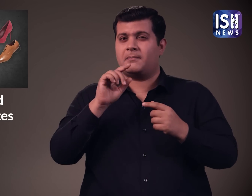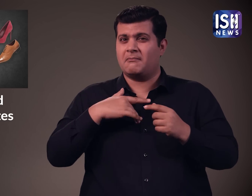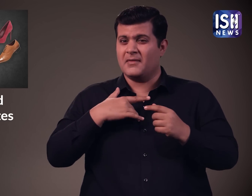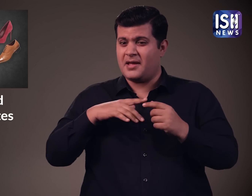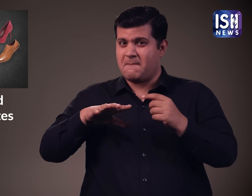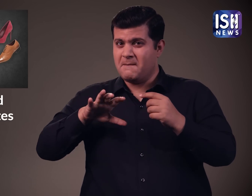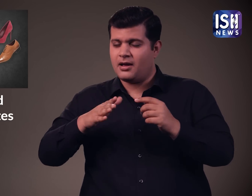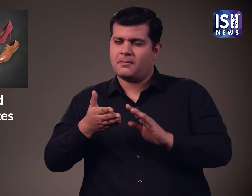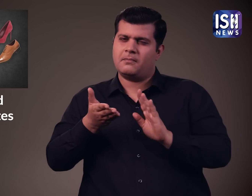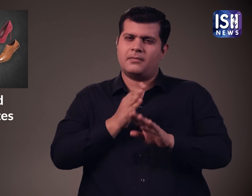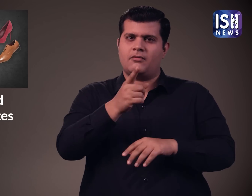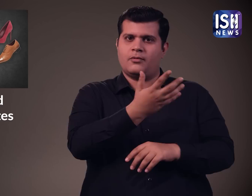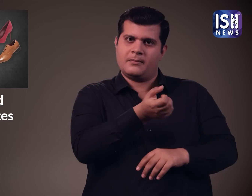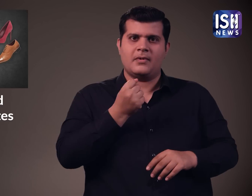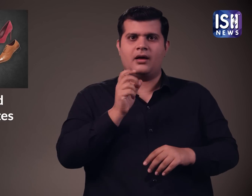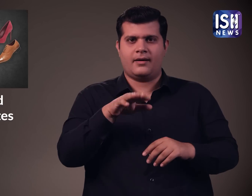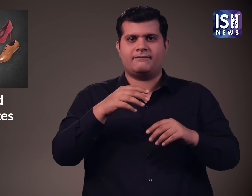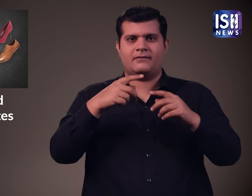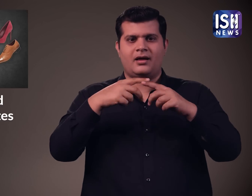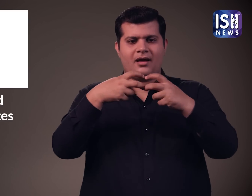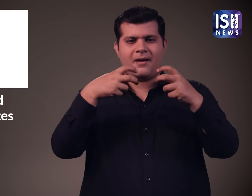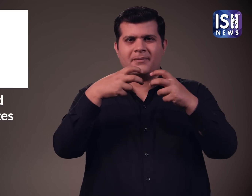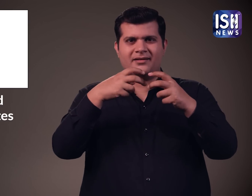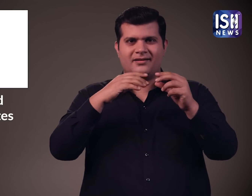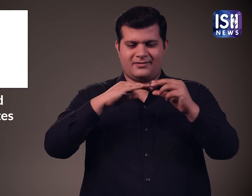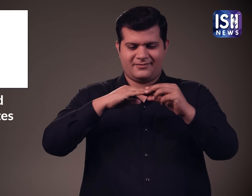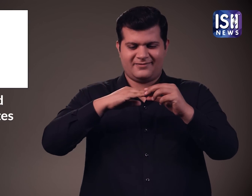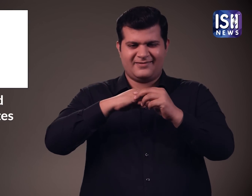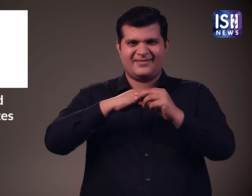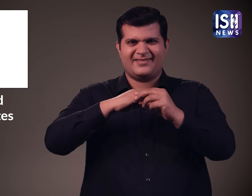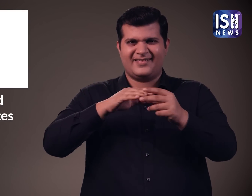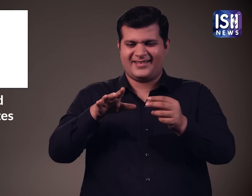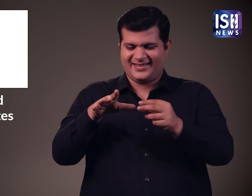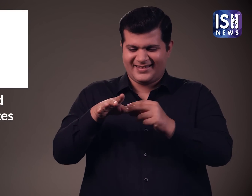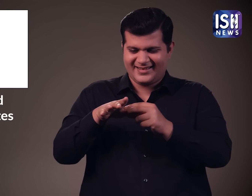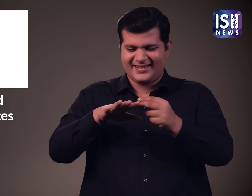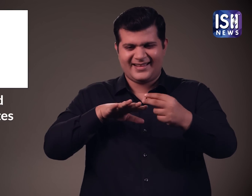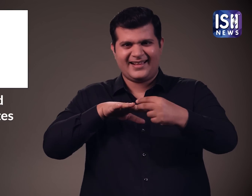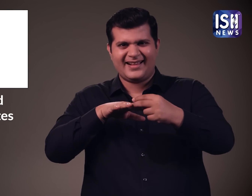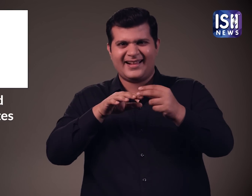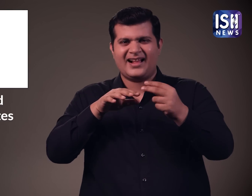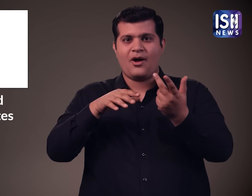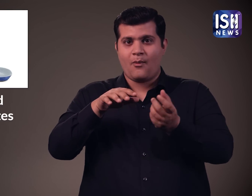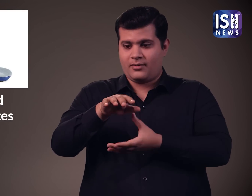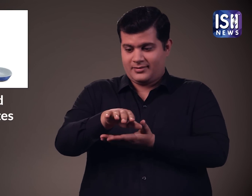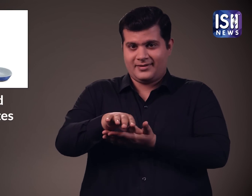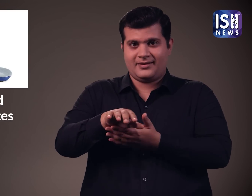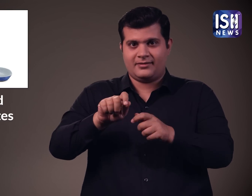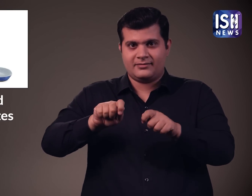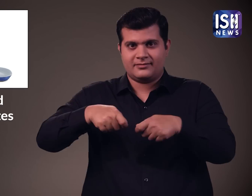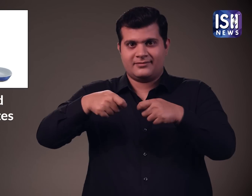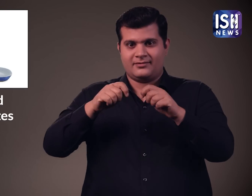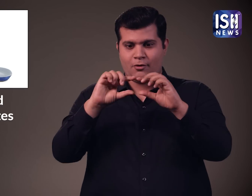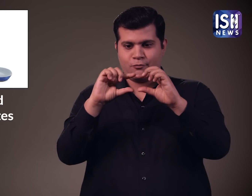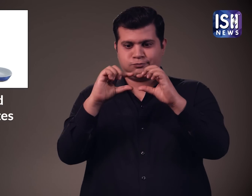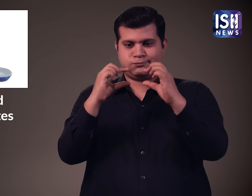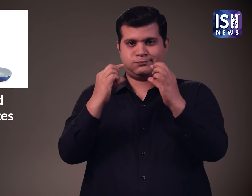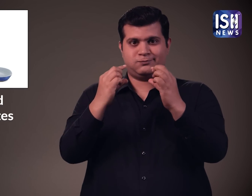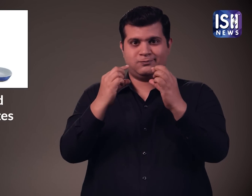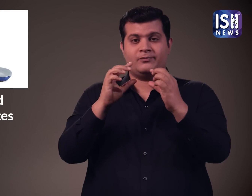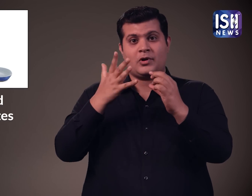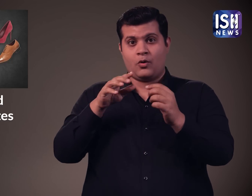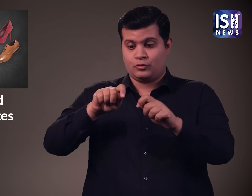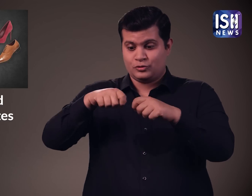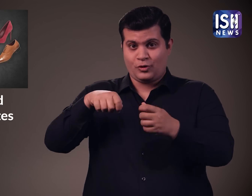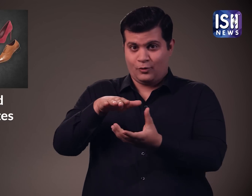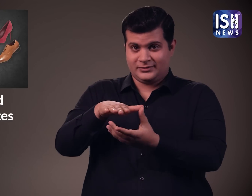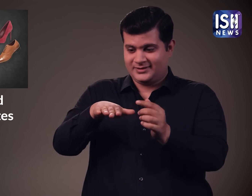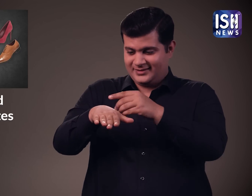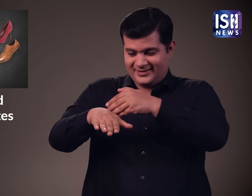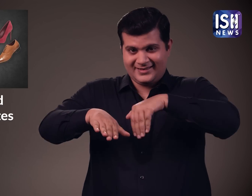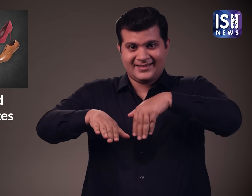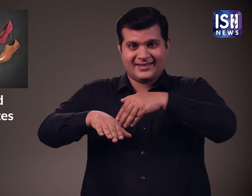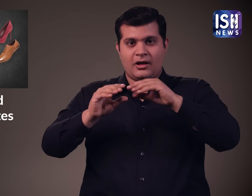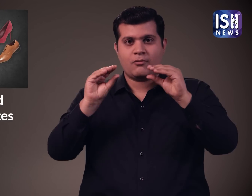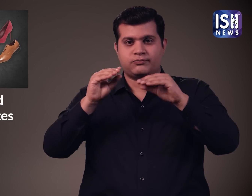buy and use toe protectors or toe caps or thick heel and ankle cushions.